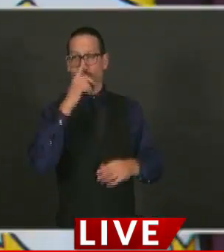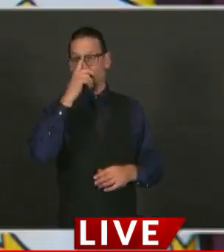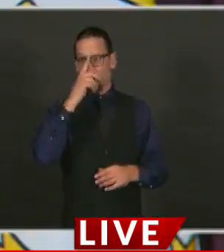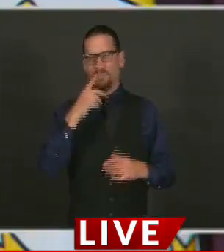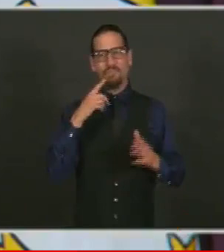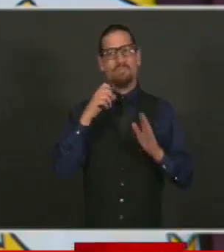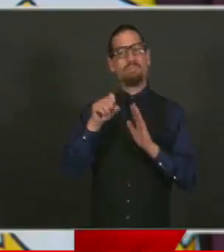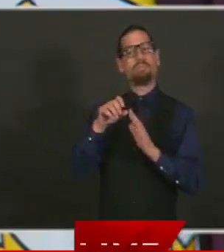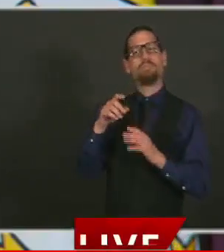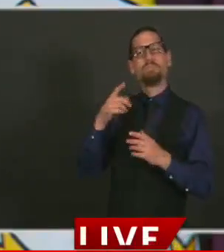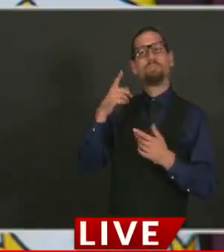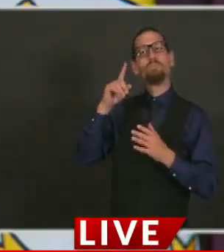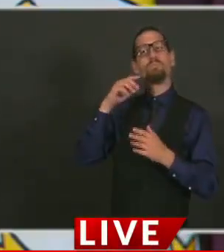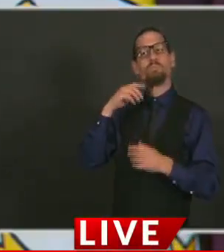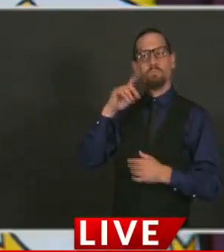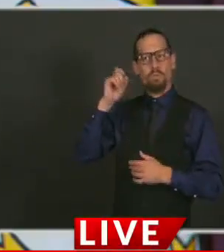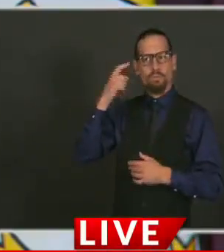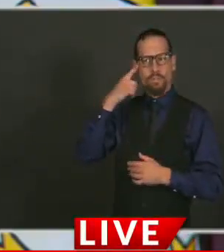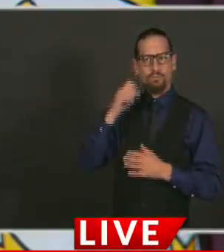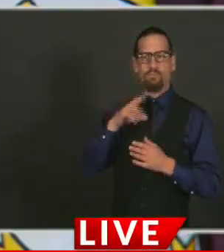BUDGET. I LOOK AT MILLIONS OF DOLLARS OF